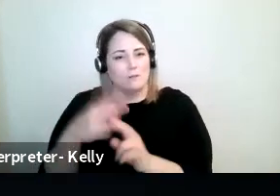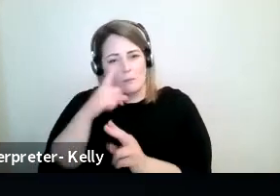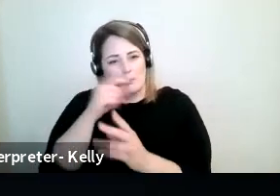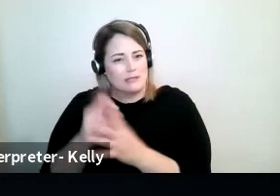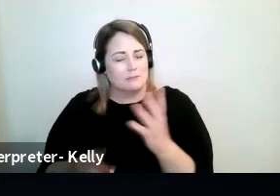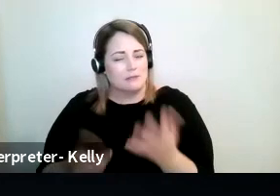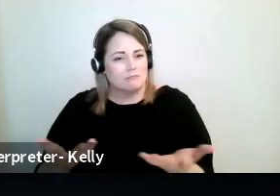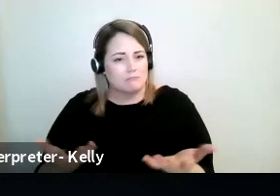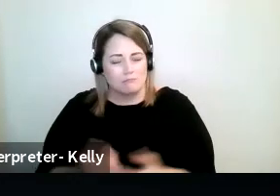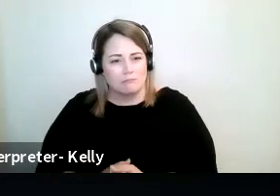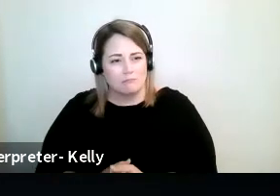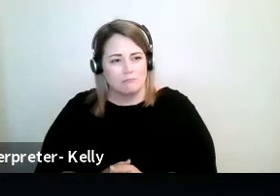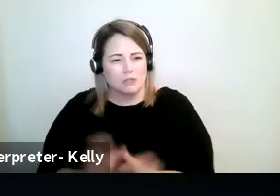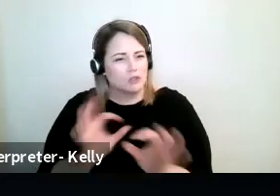It's inexcusable. LISA: Yeah.